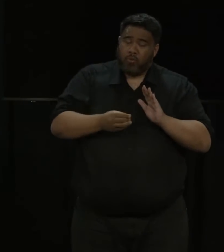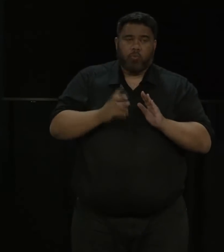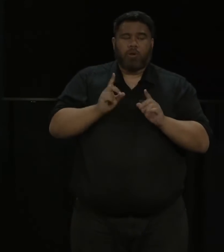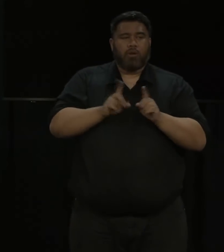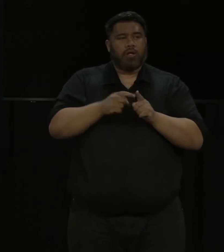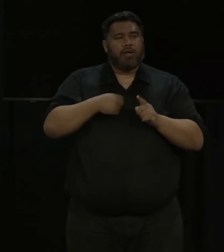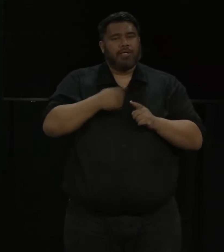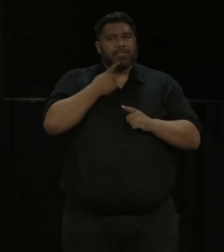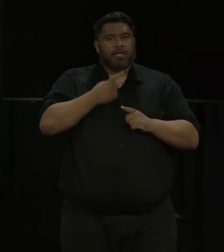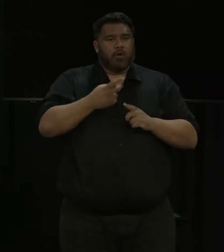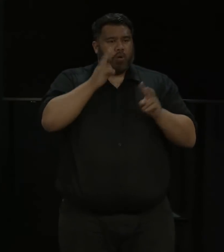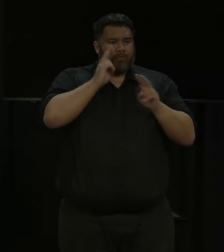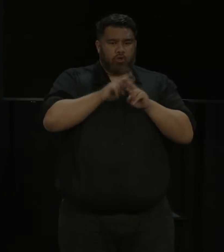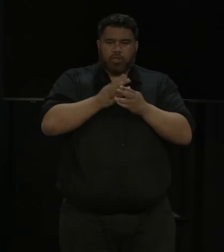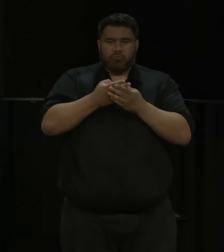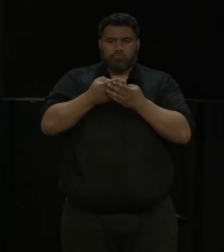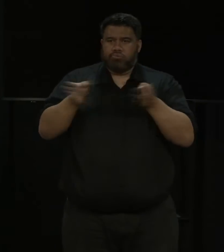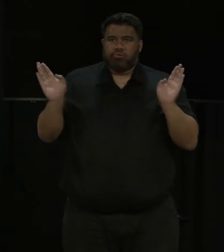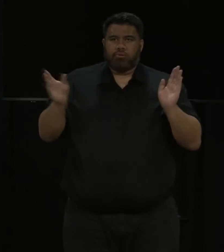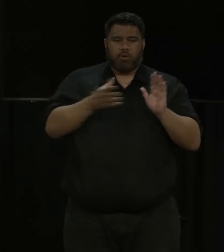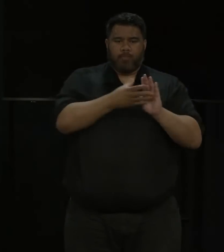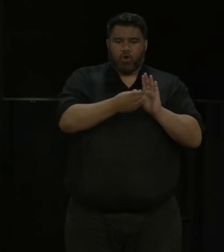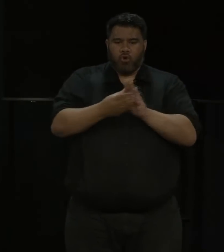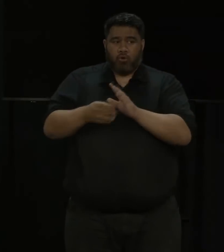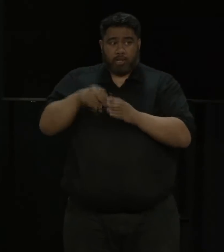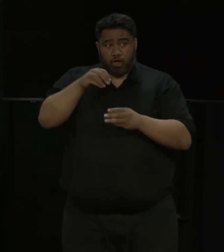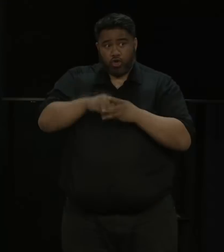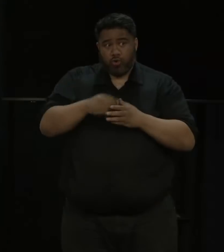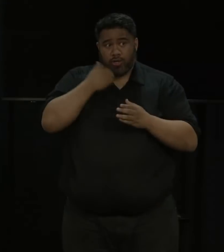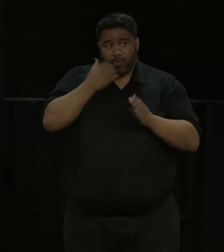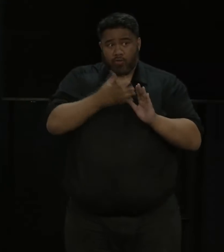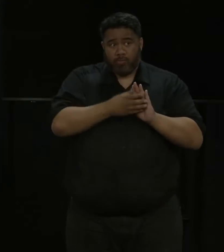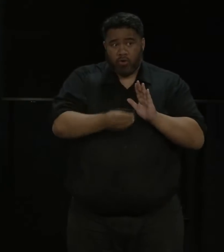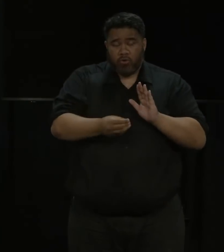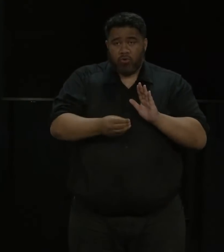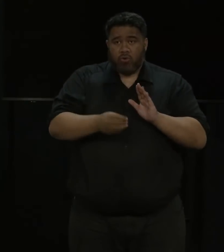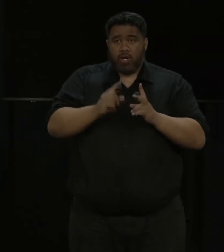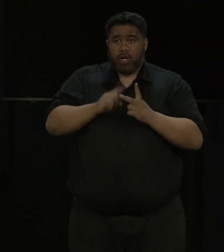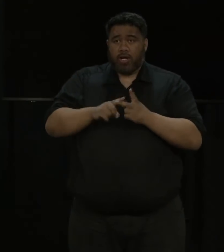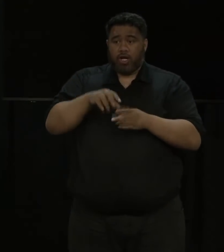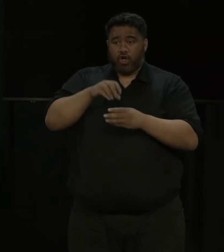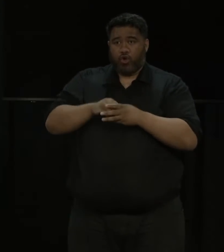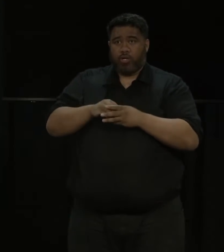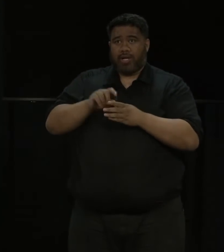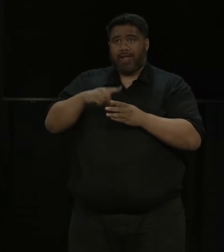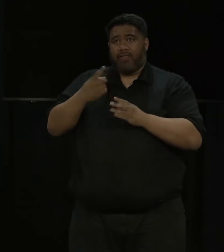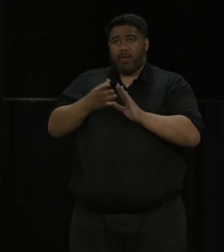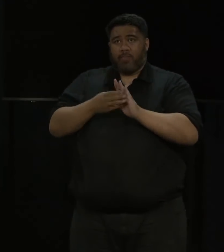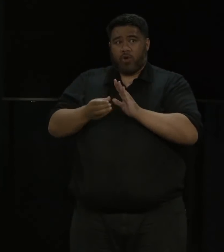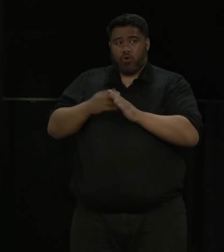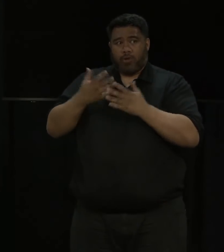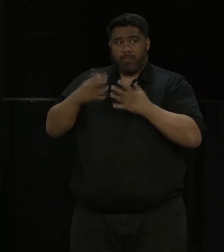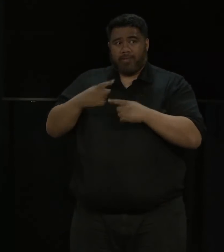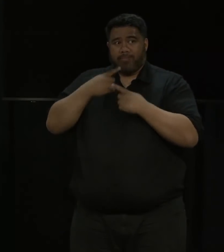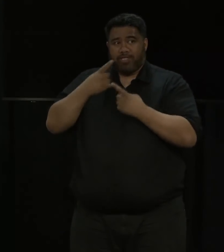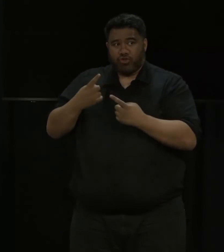number of models. Look at all of them. The model she looked at, ae